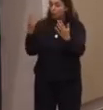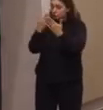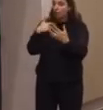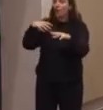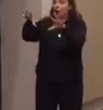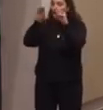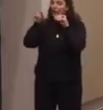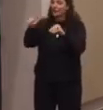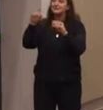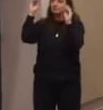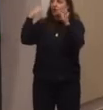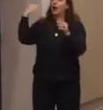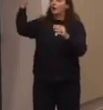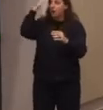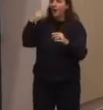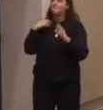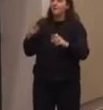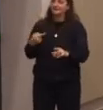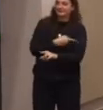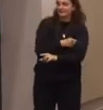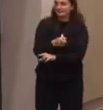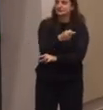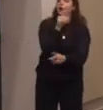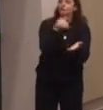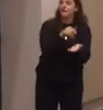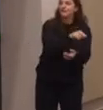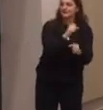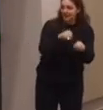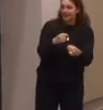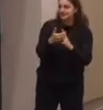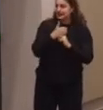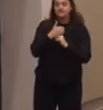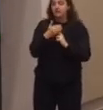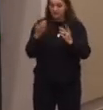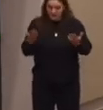In the same way, they're likely to miss out on for example the safe spaces that schools